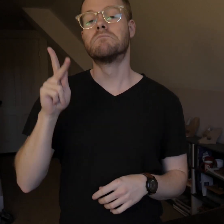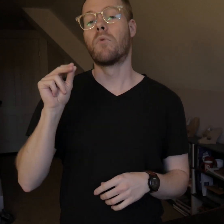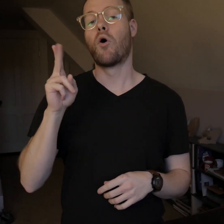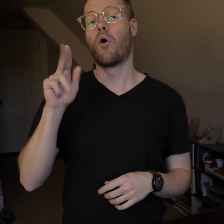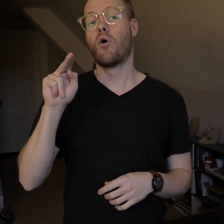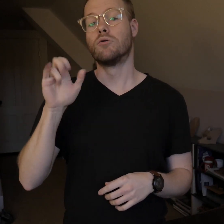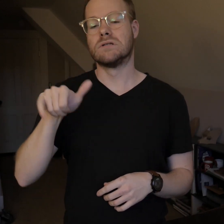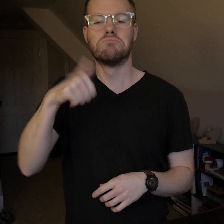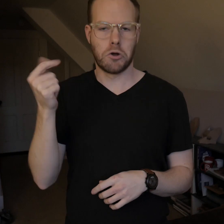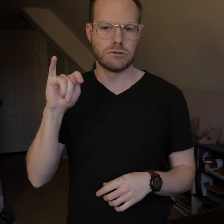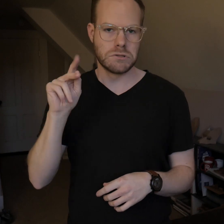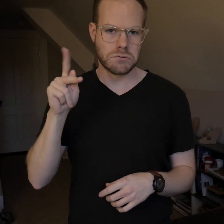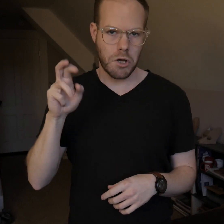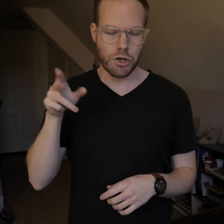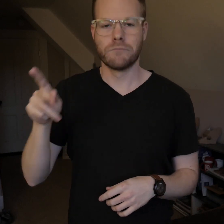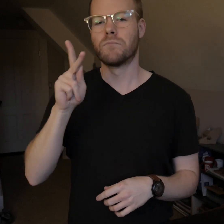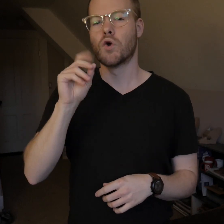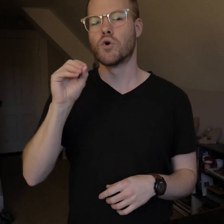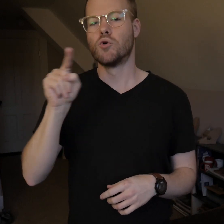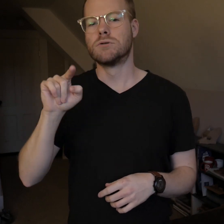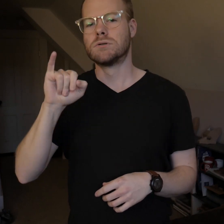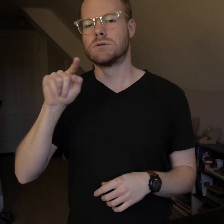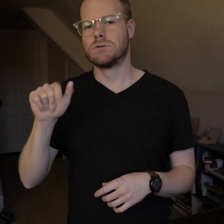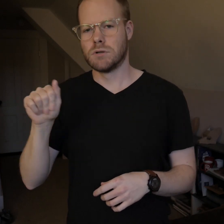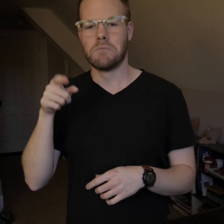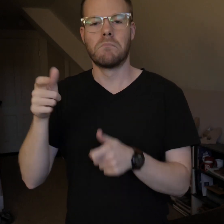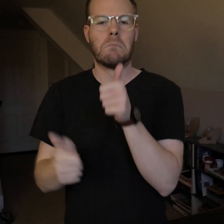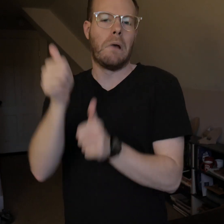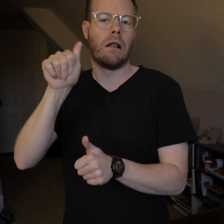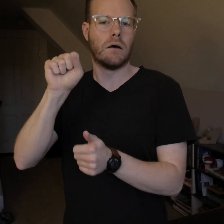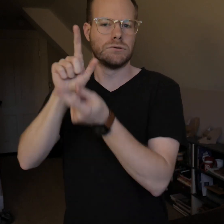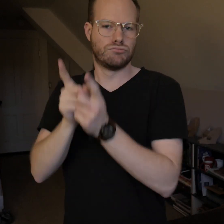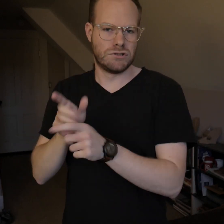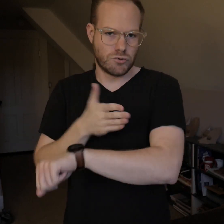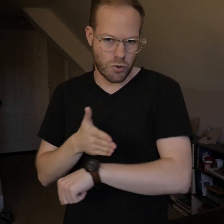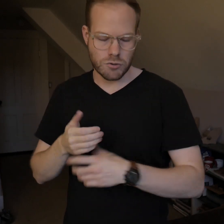Kourtney is another TikToker, kooziza, that does mainly ASL translations of songs.